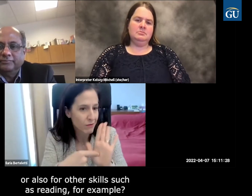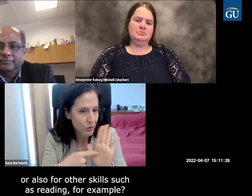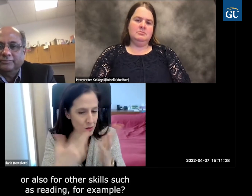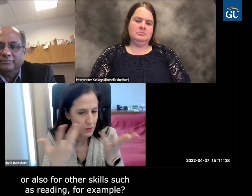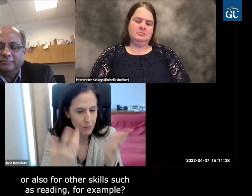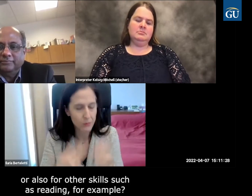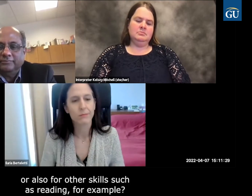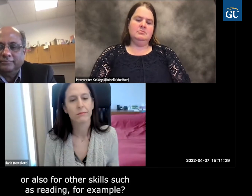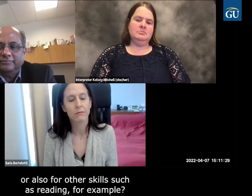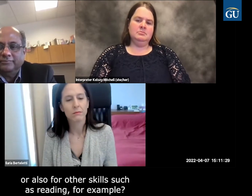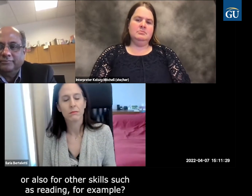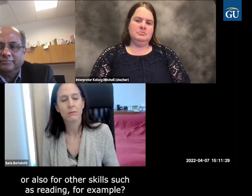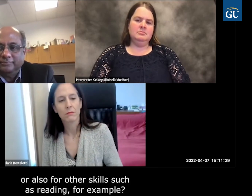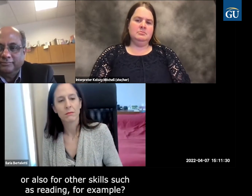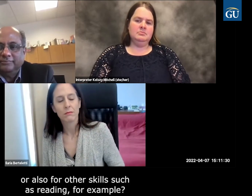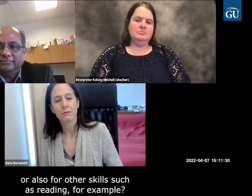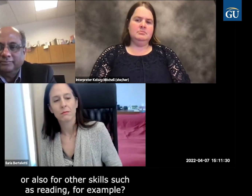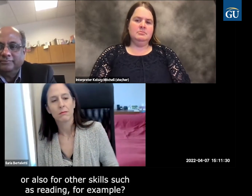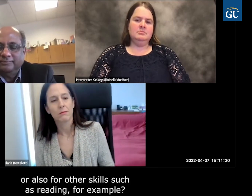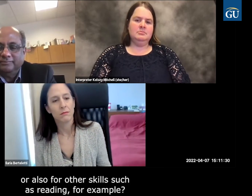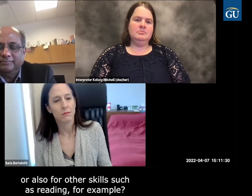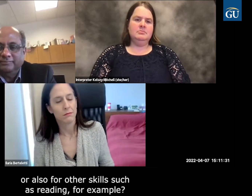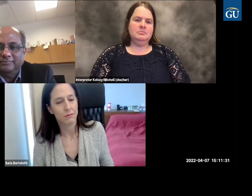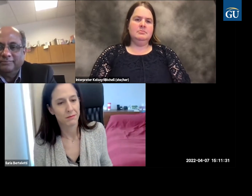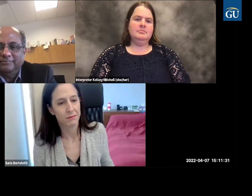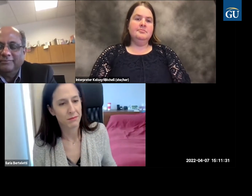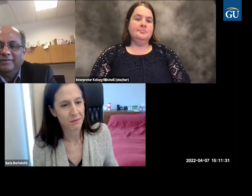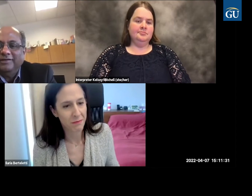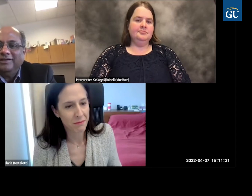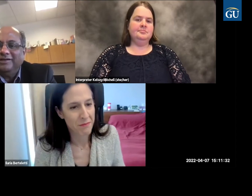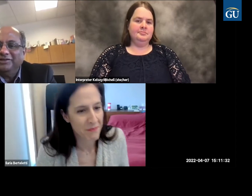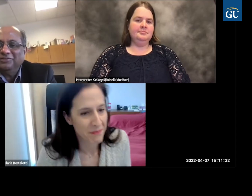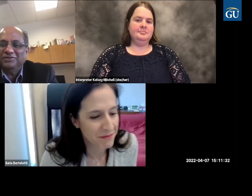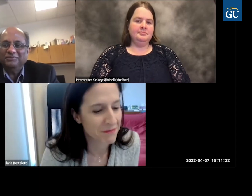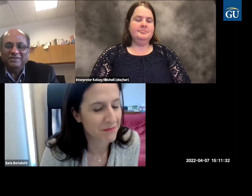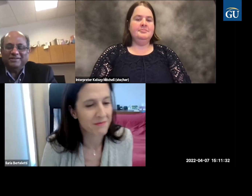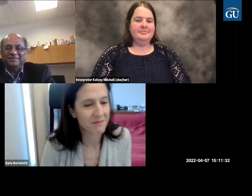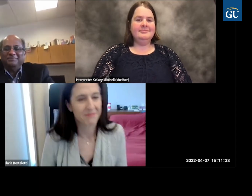such as reading for example